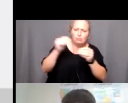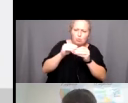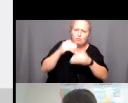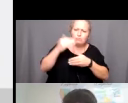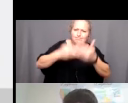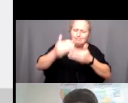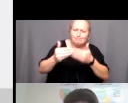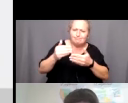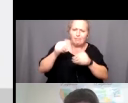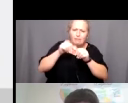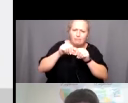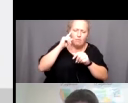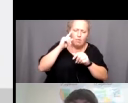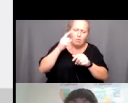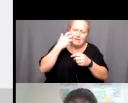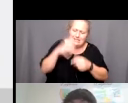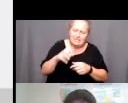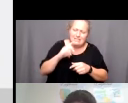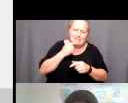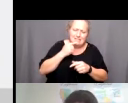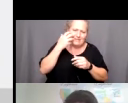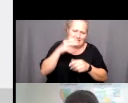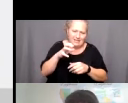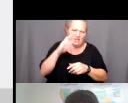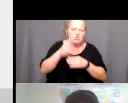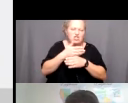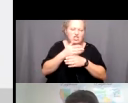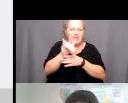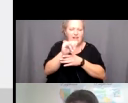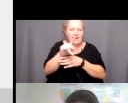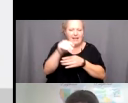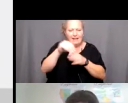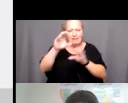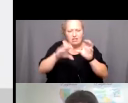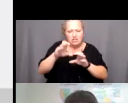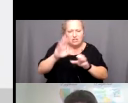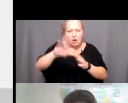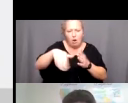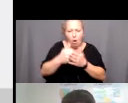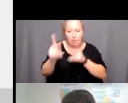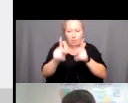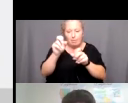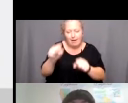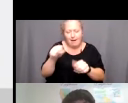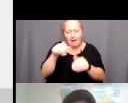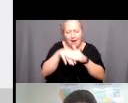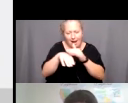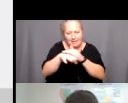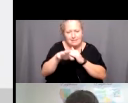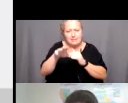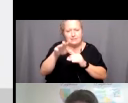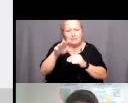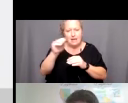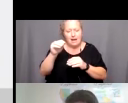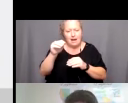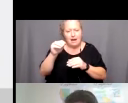further in addressing extreme heat, and I'll share the links to these resources in the chat so that all of the participants can access them and peruse them at their leisure.